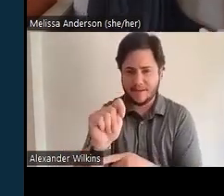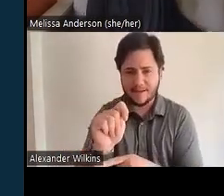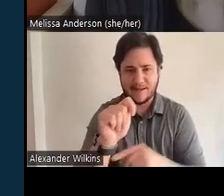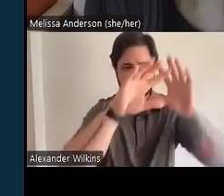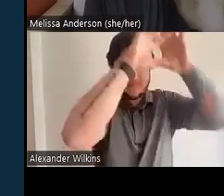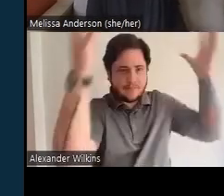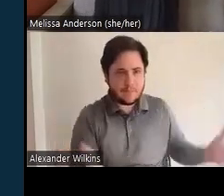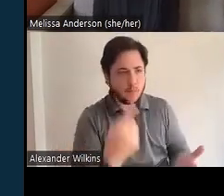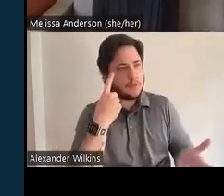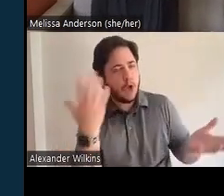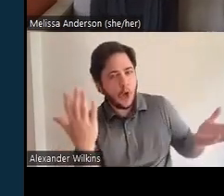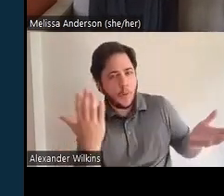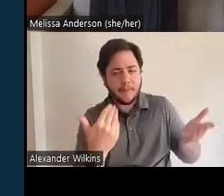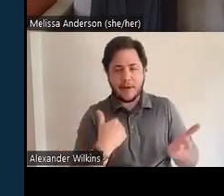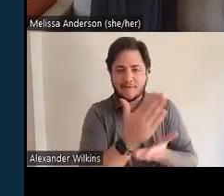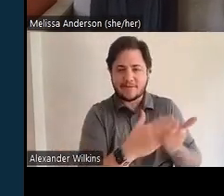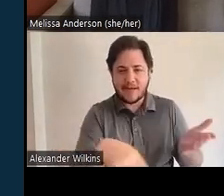community has a lot of evidence-based therapies